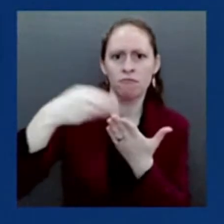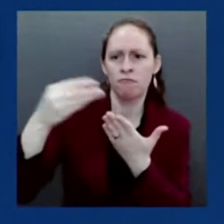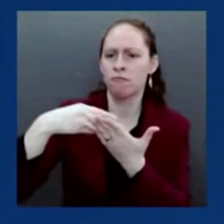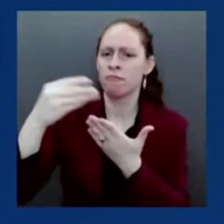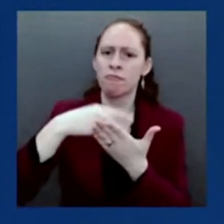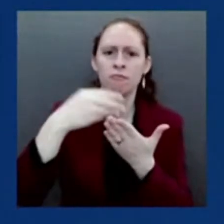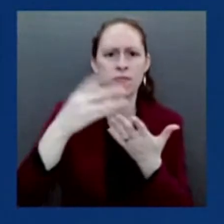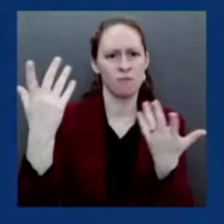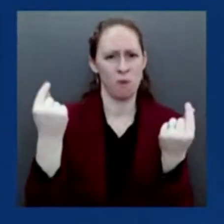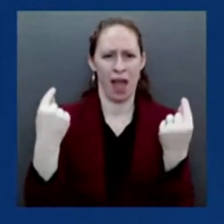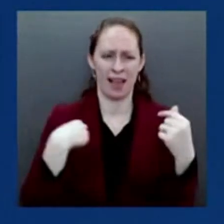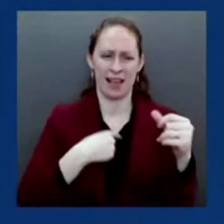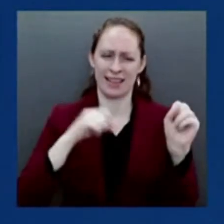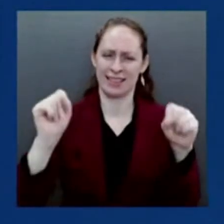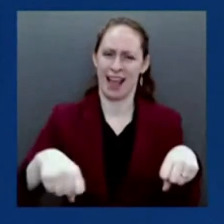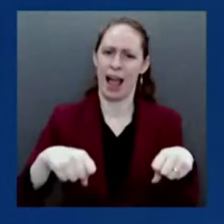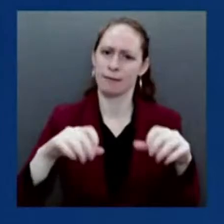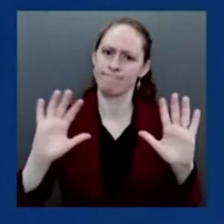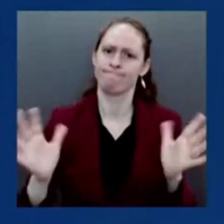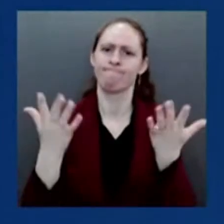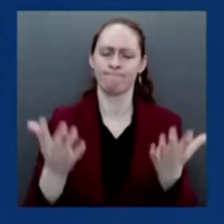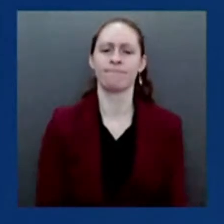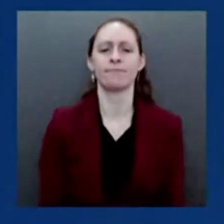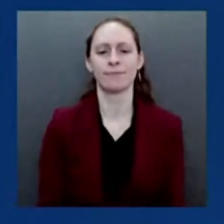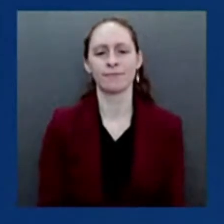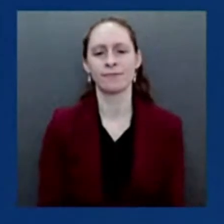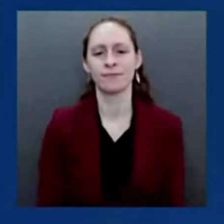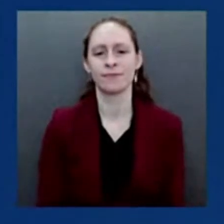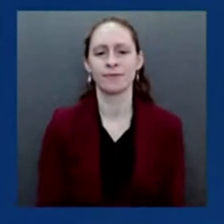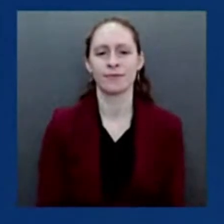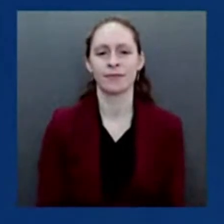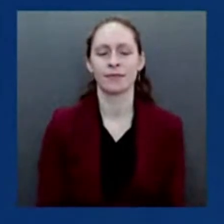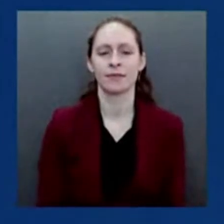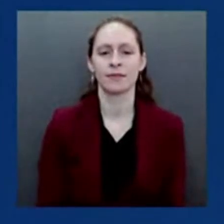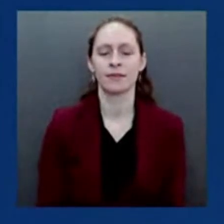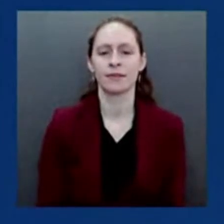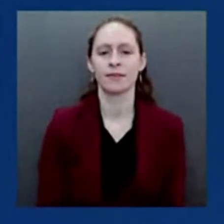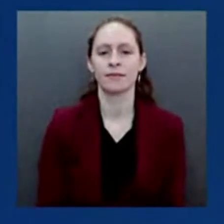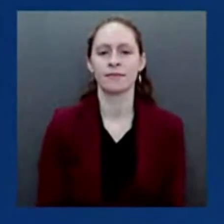LASTLY, WE ARE IN THE PROCESS